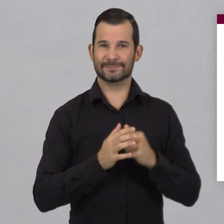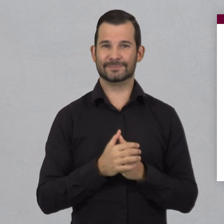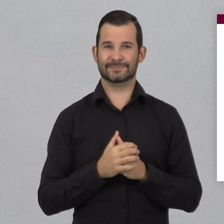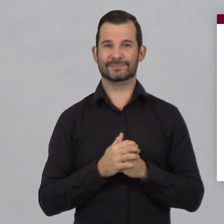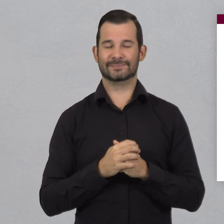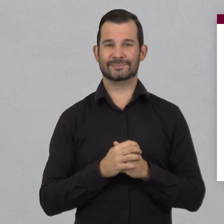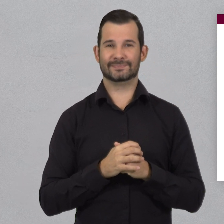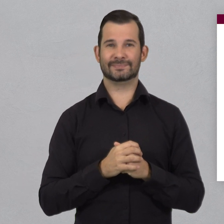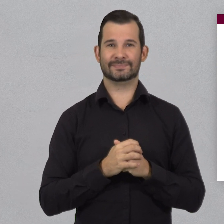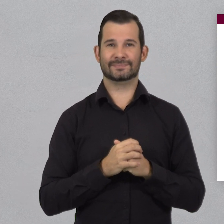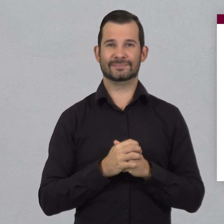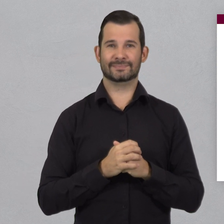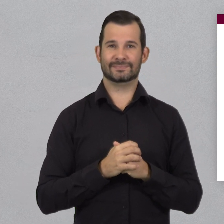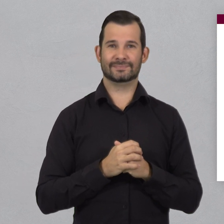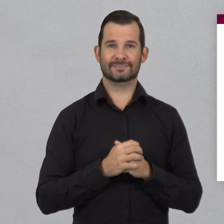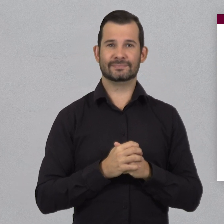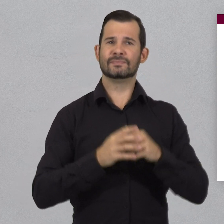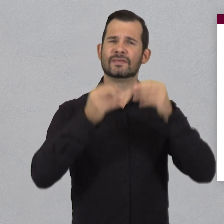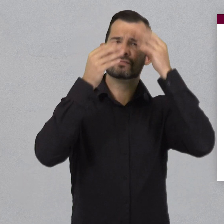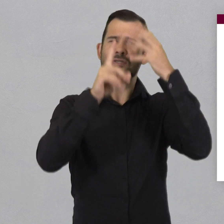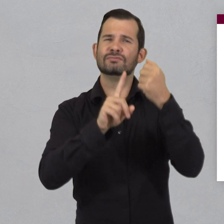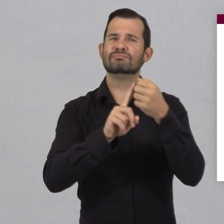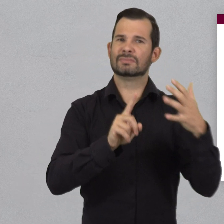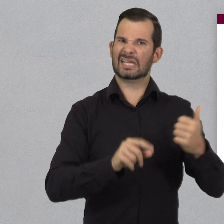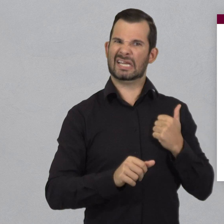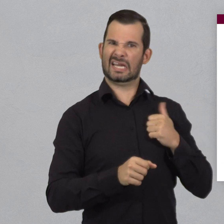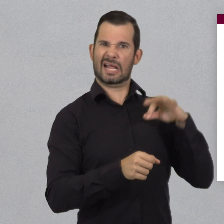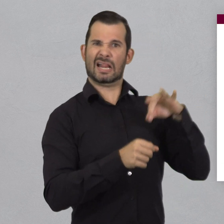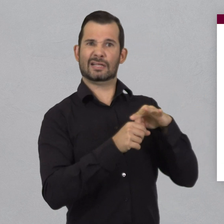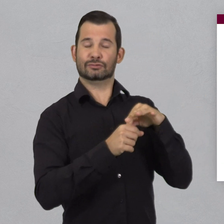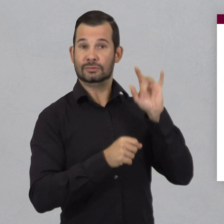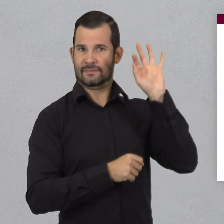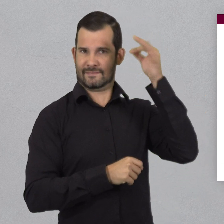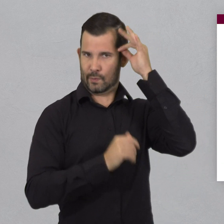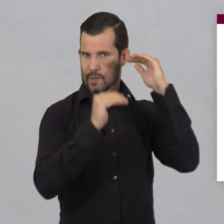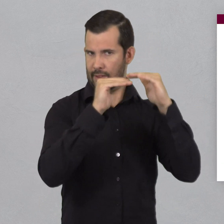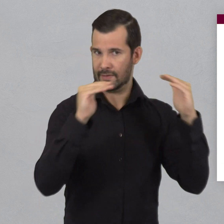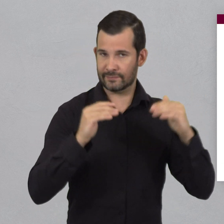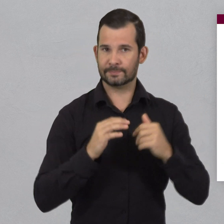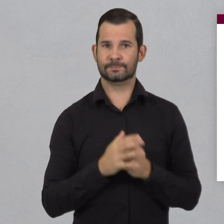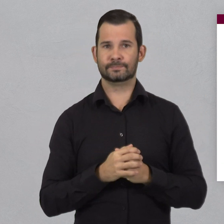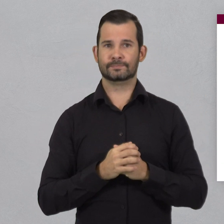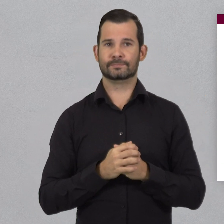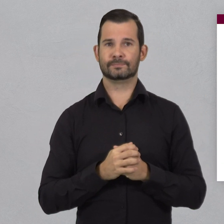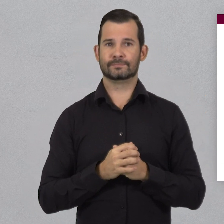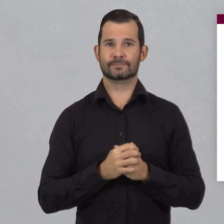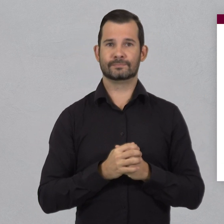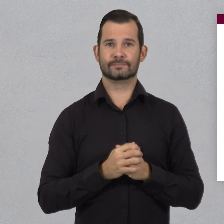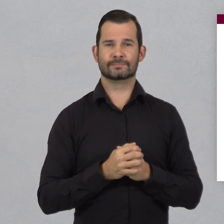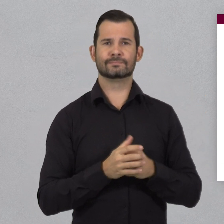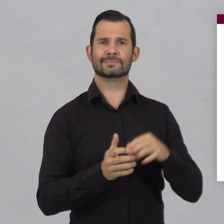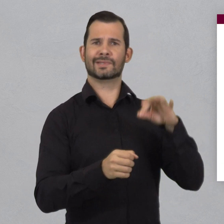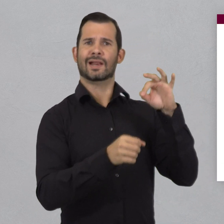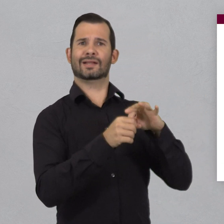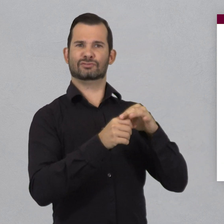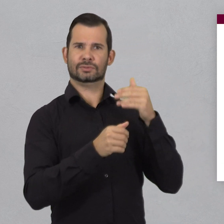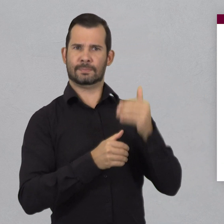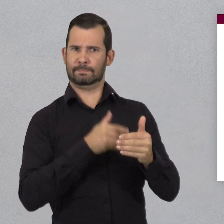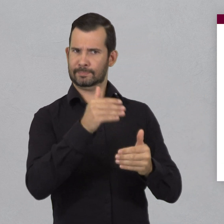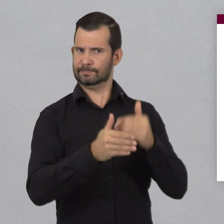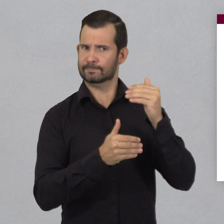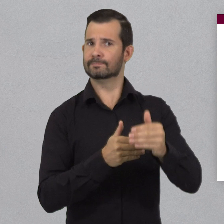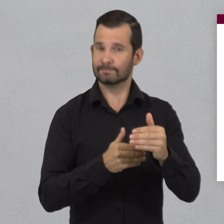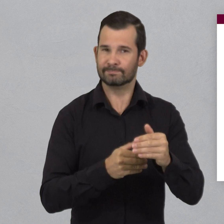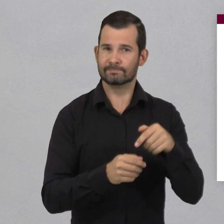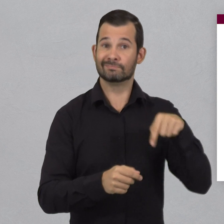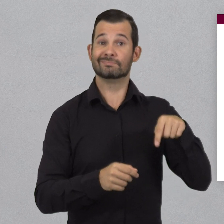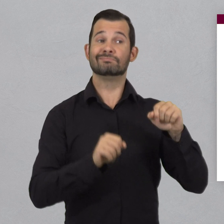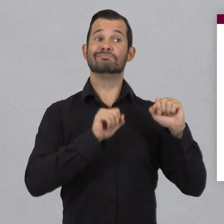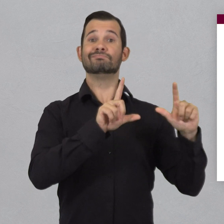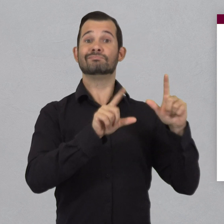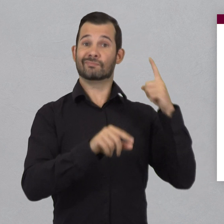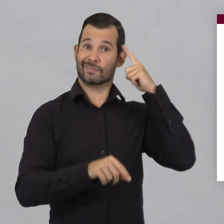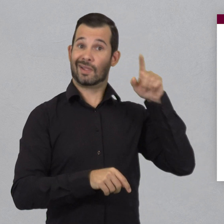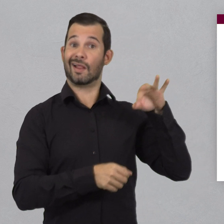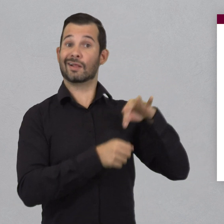Information on Canadian elections (federal level) · Elections Step by Step: This page on Elections